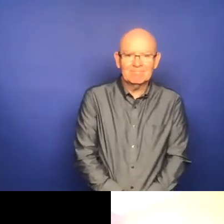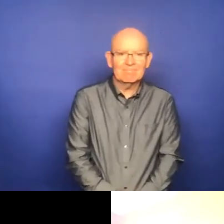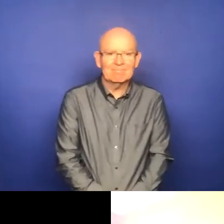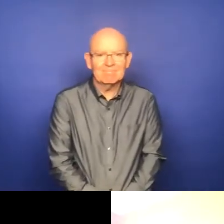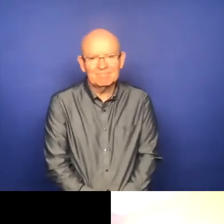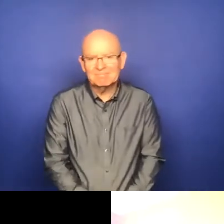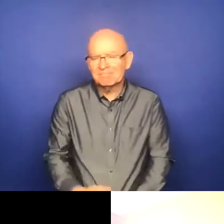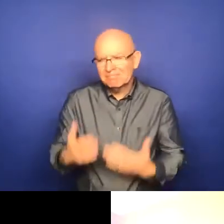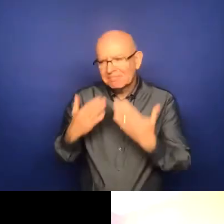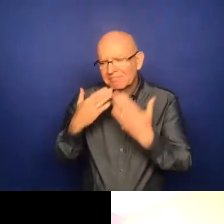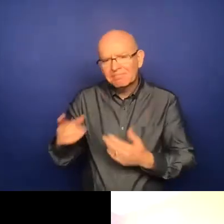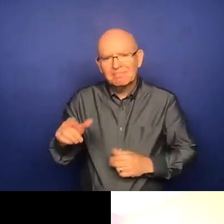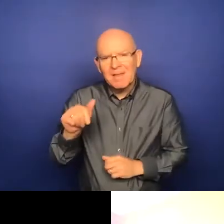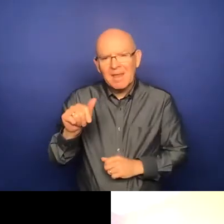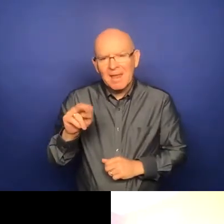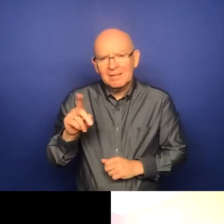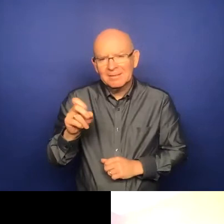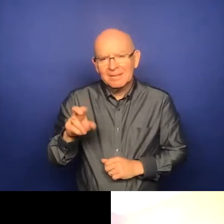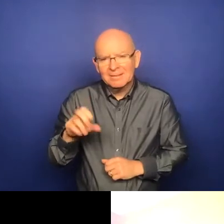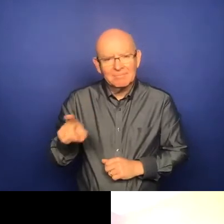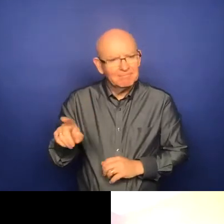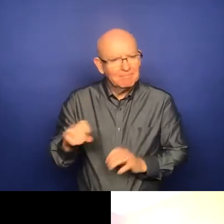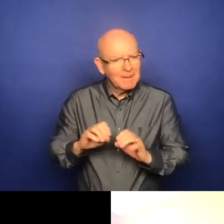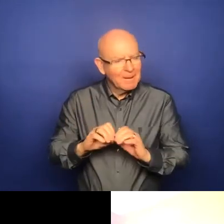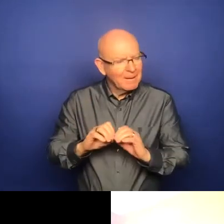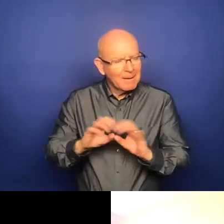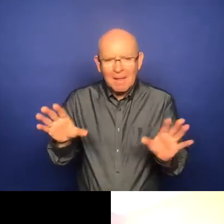very clear, and thank you for sharing that experience. I'm happy to